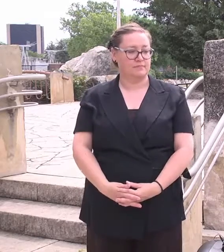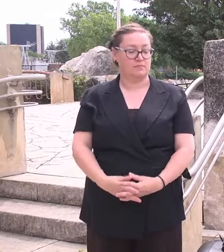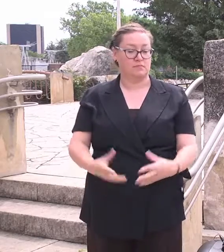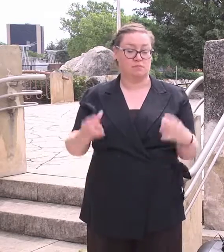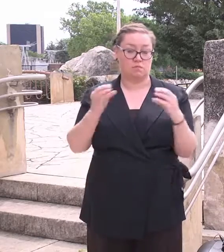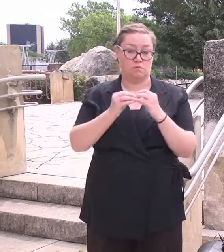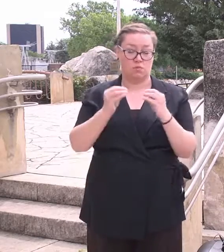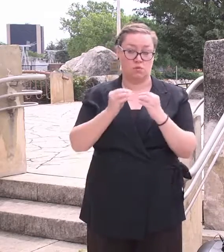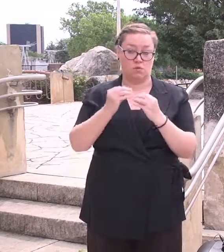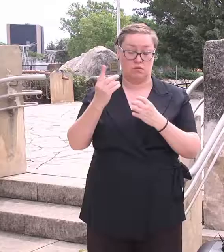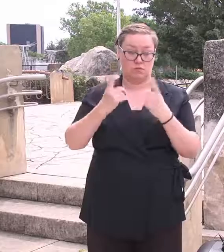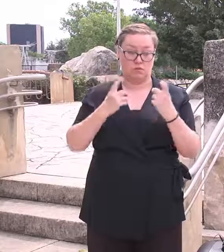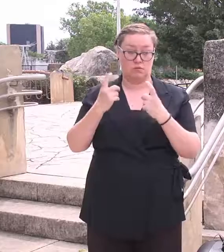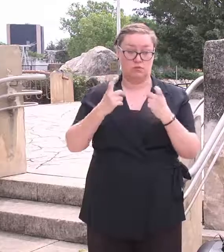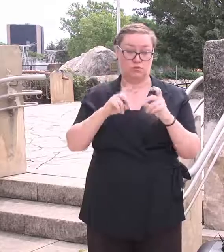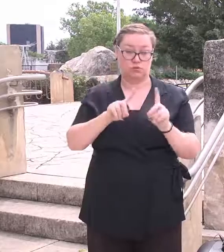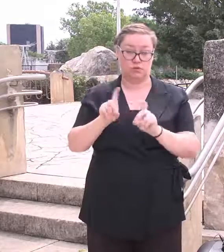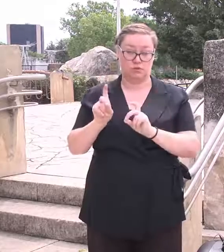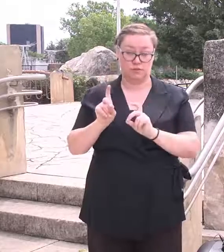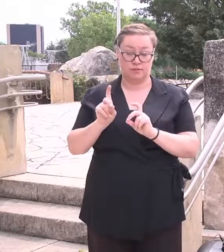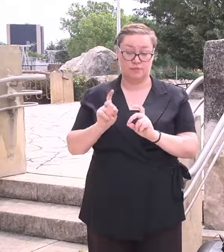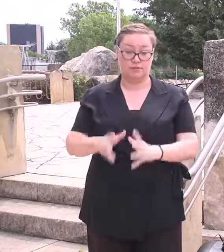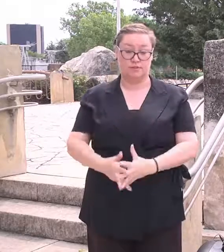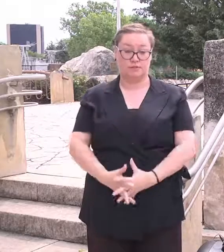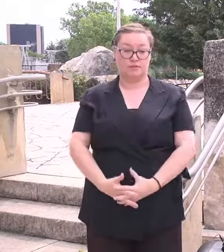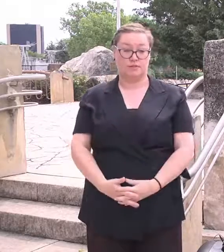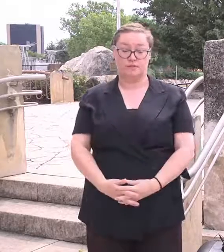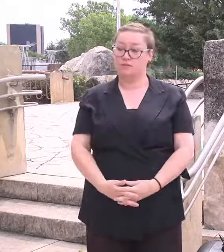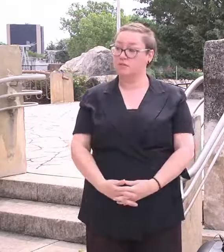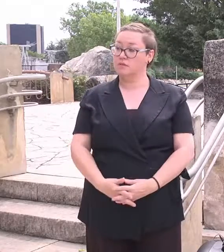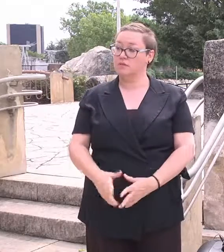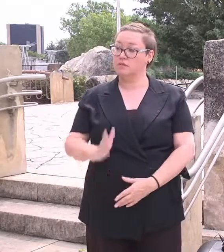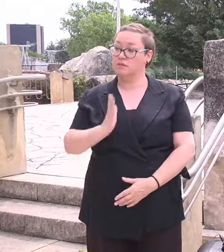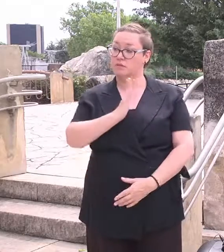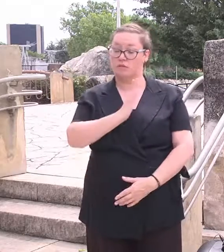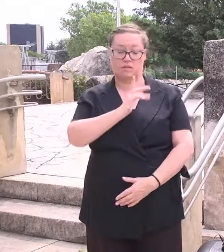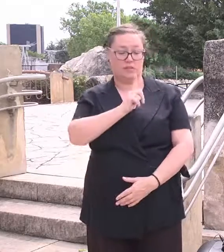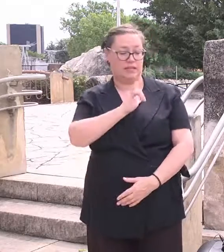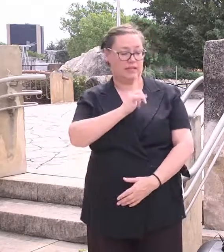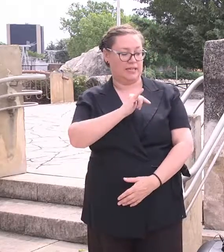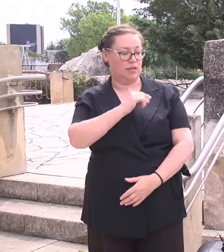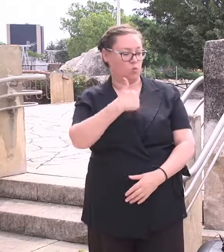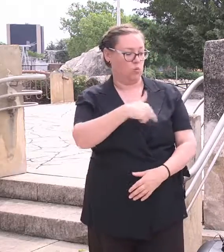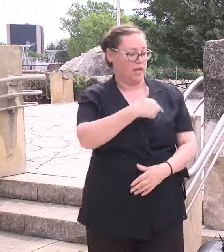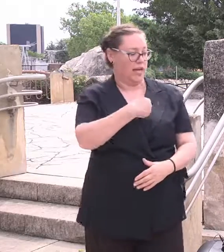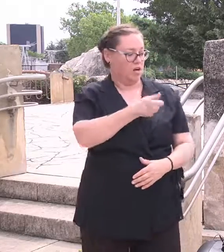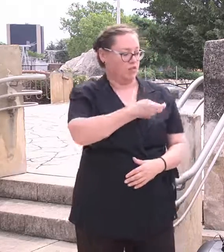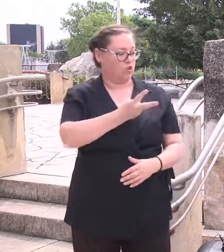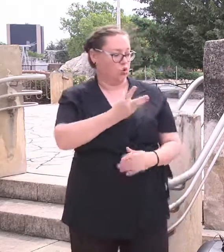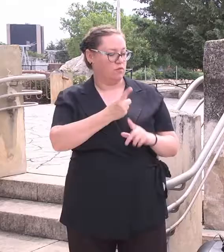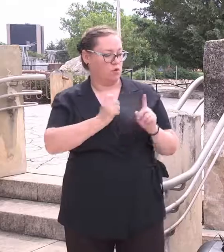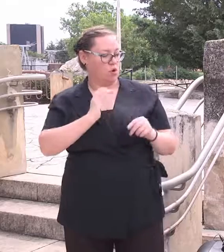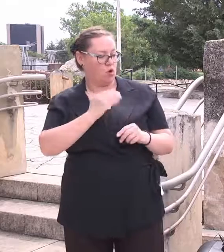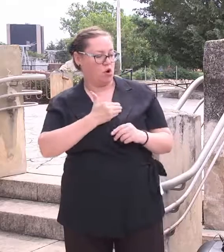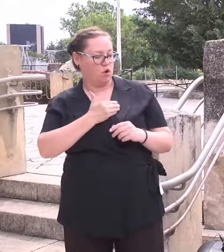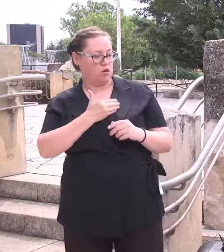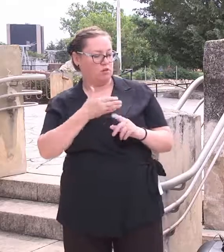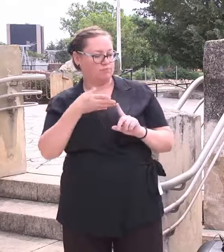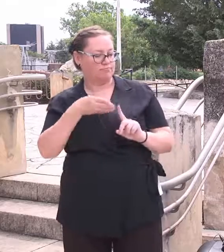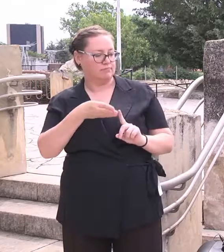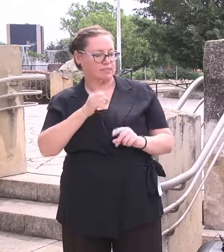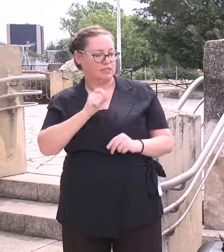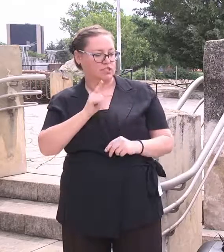questions cyber ATT